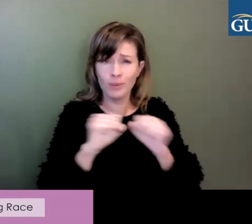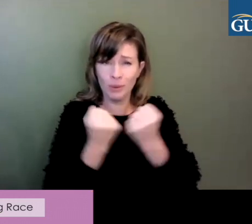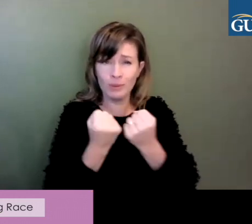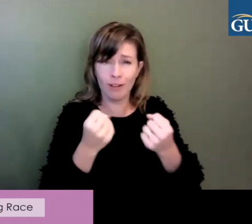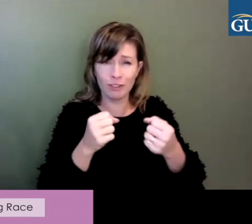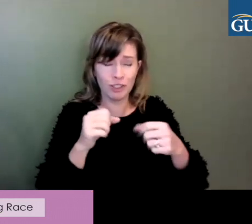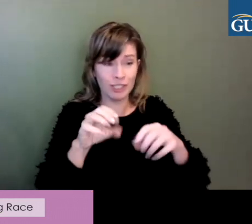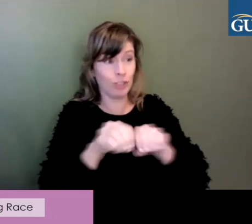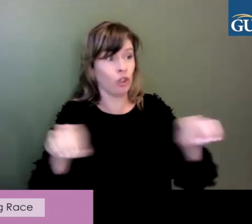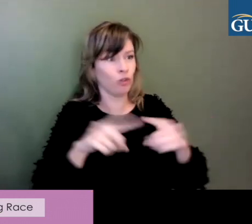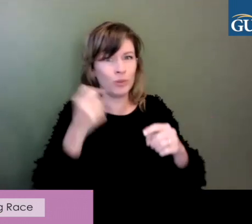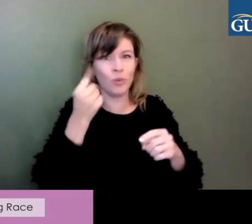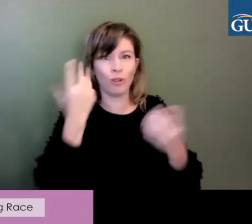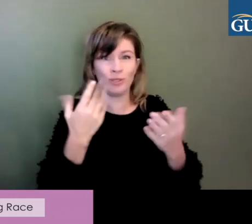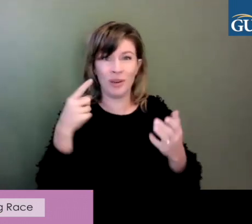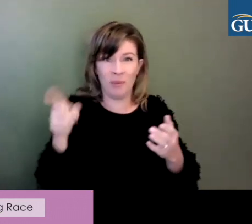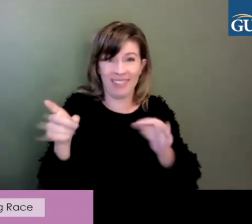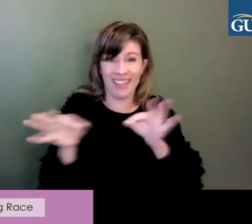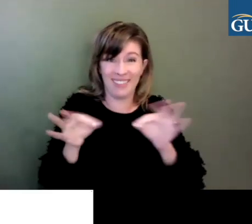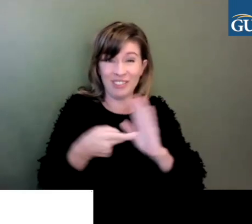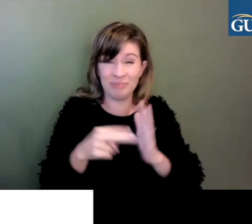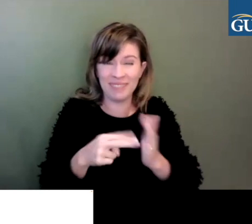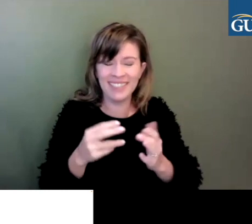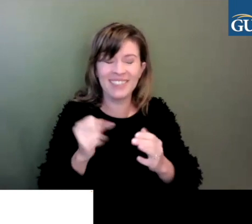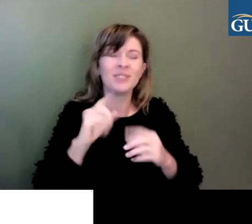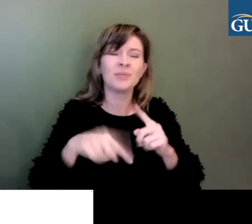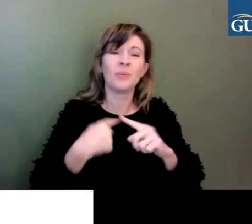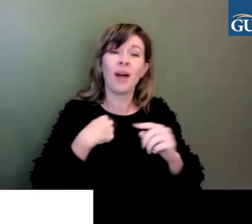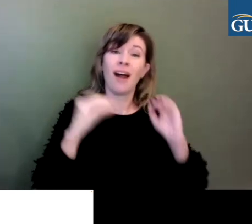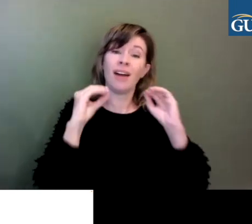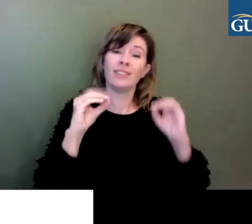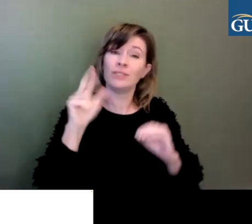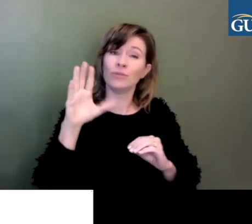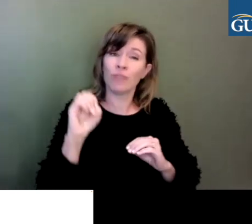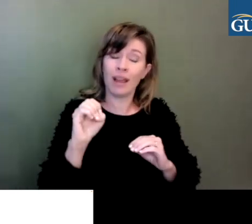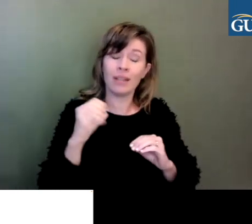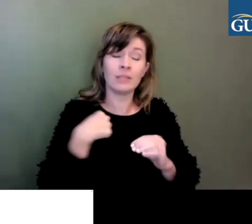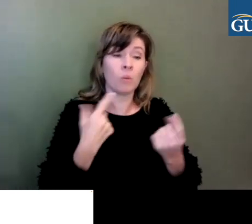we mean by our definition. So when I teach race, what I do instead of having these nice, neat definitions is to force